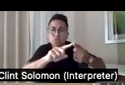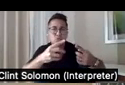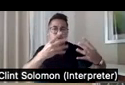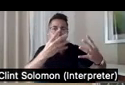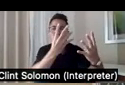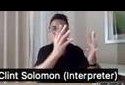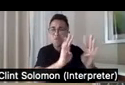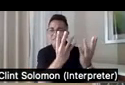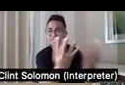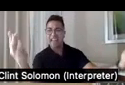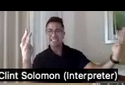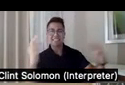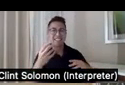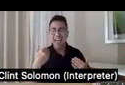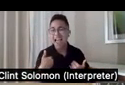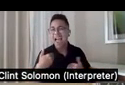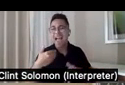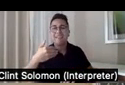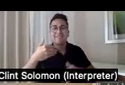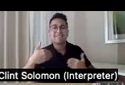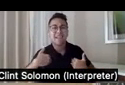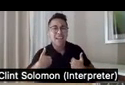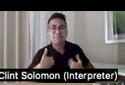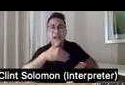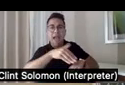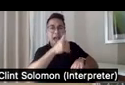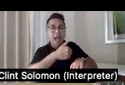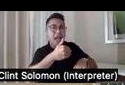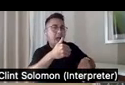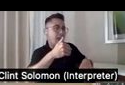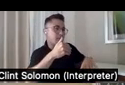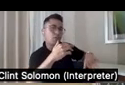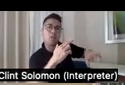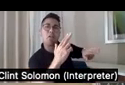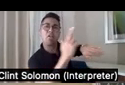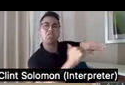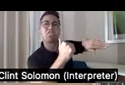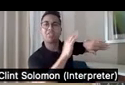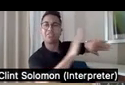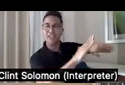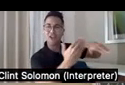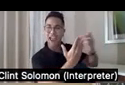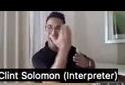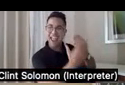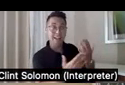a petting zoo animal lick their hand perhaps so we have to watch and be students of our learners